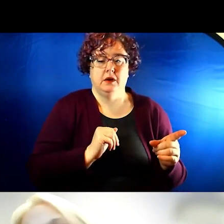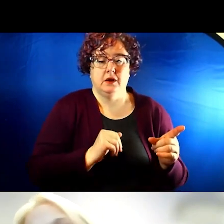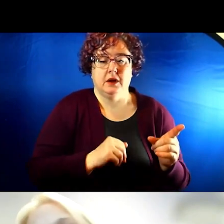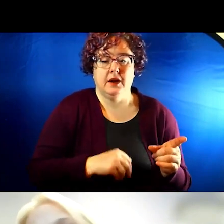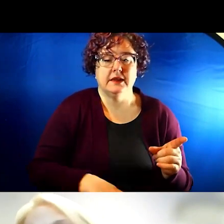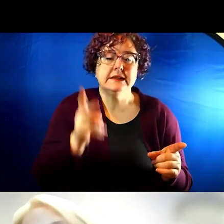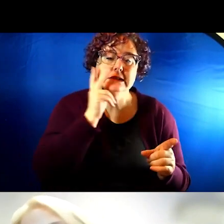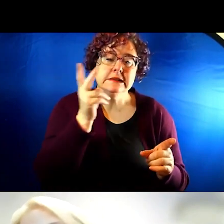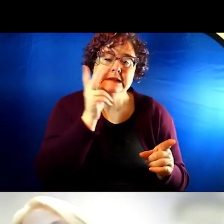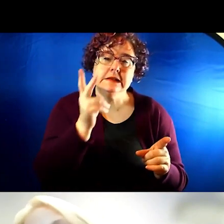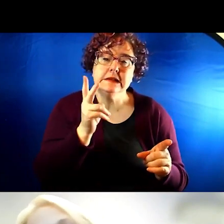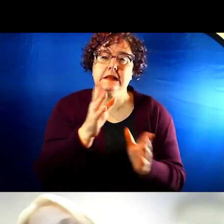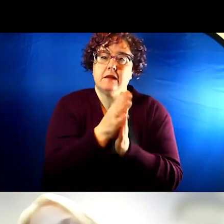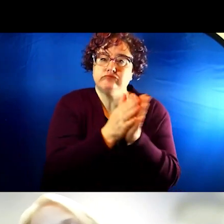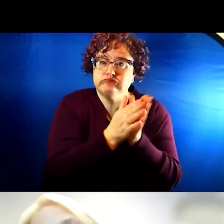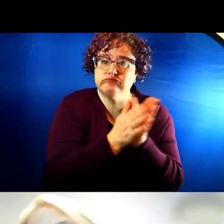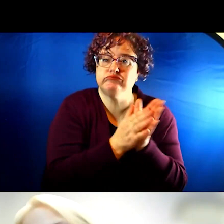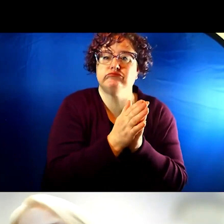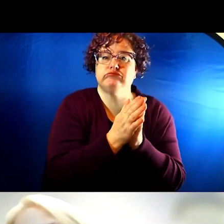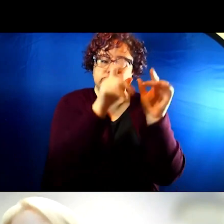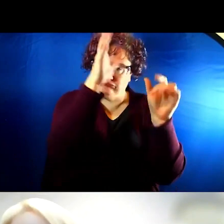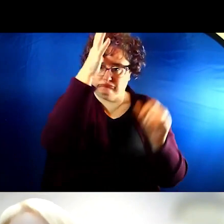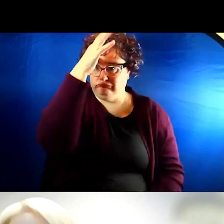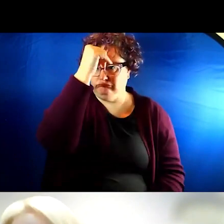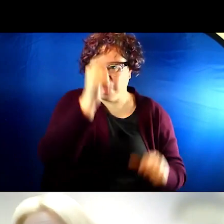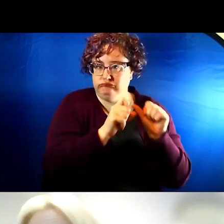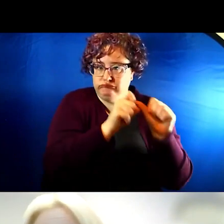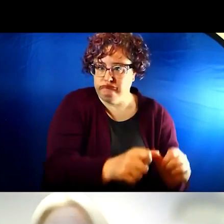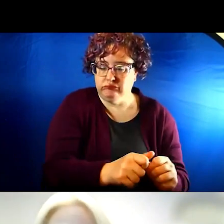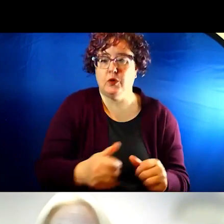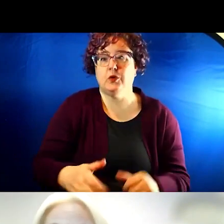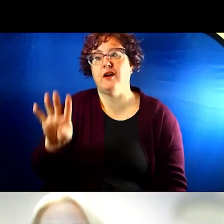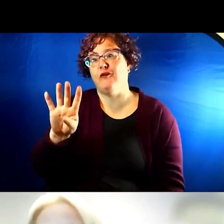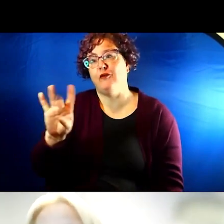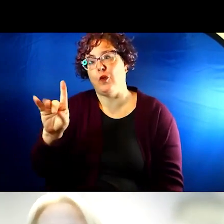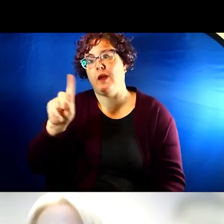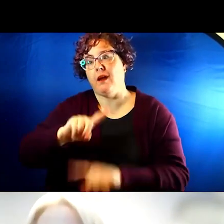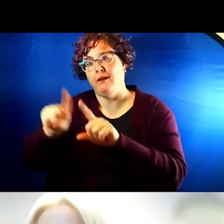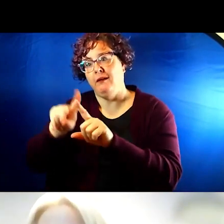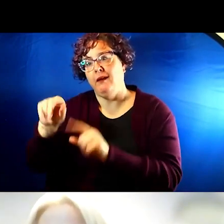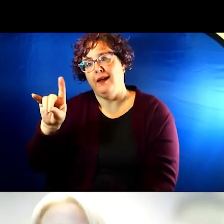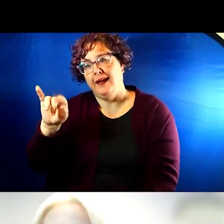AND WHEN YOU DEALING WITH ADMINISTRATORS IN ALL OF THE COUNTIES,